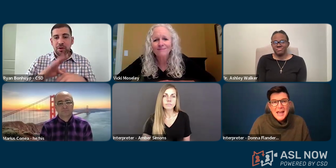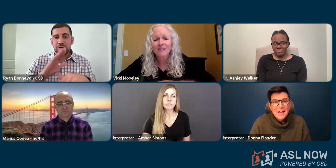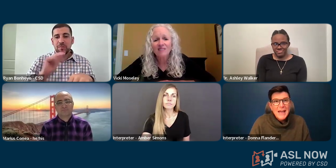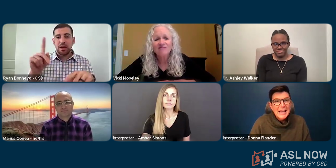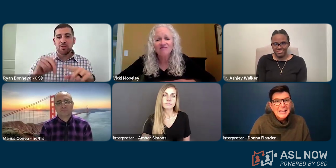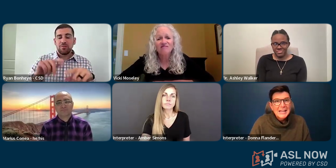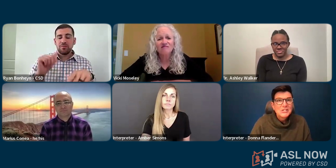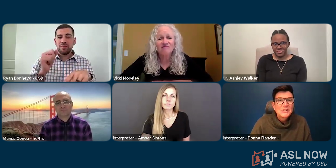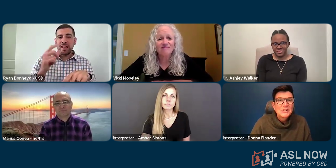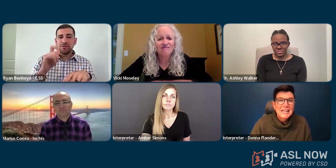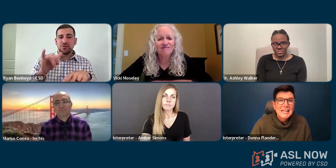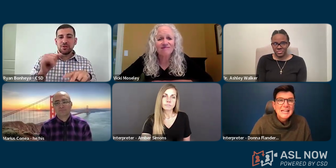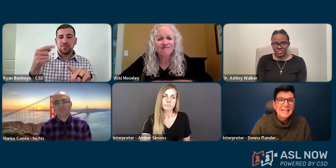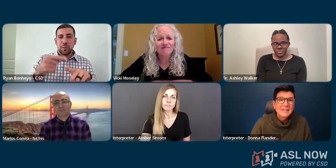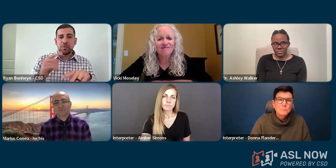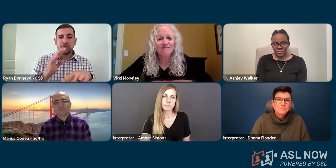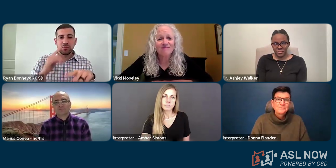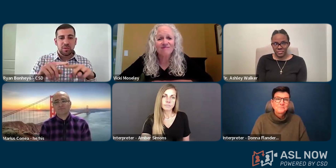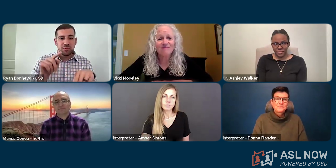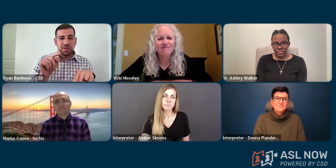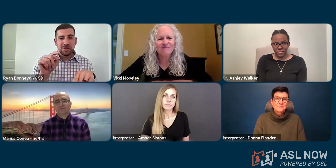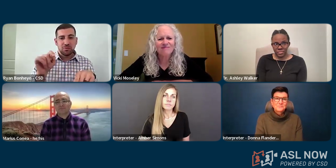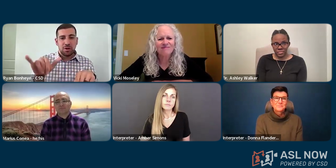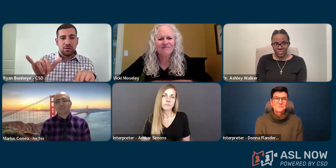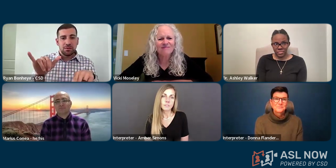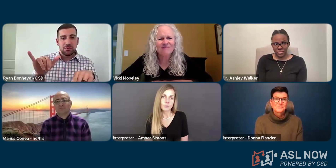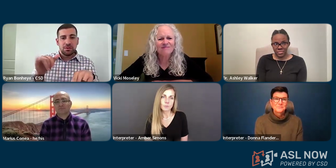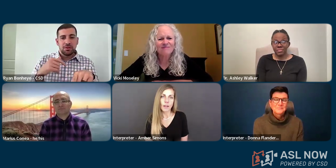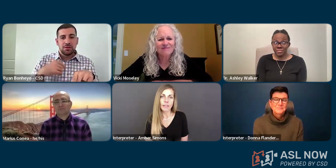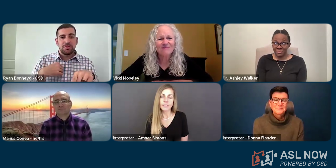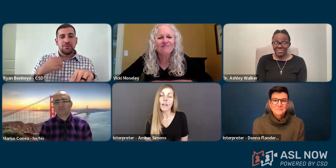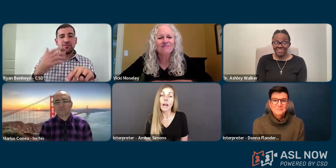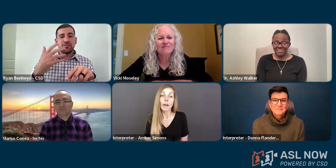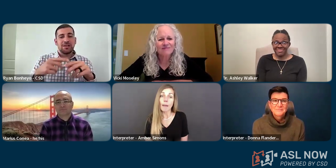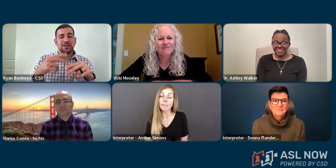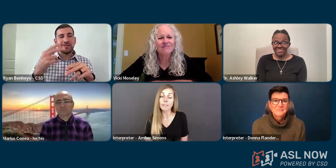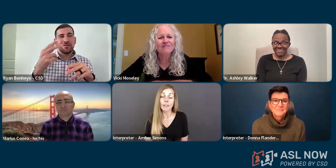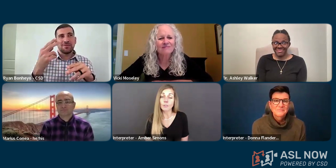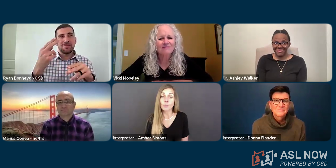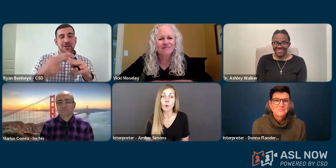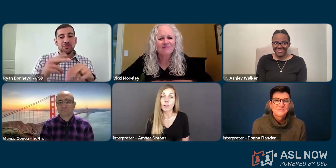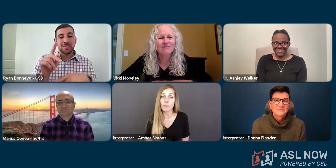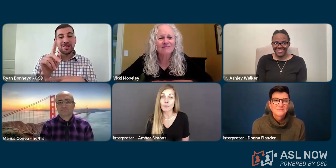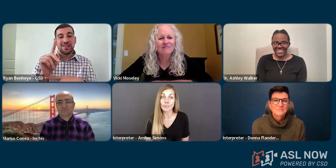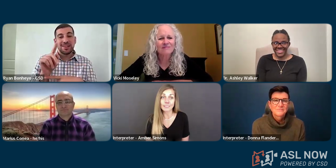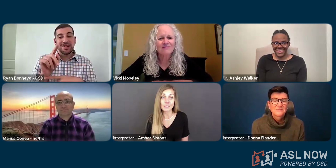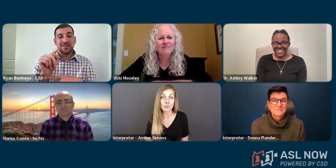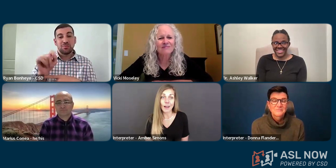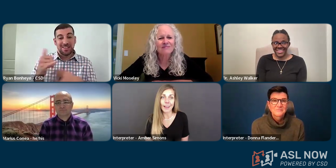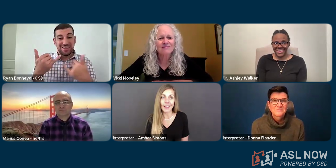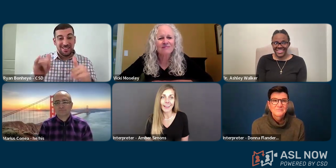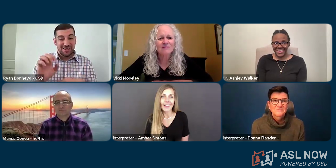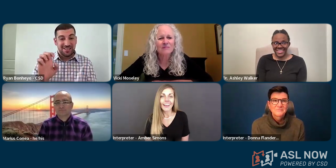and have access to understanding. This is Ryan. Yeah, back to Ashley's point about the TTY,